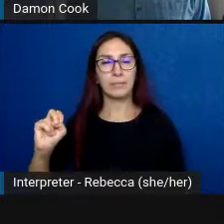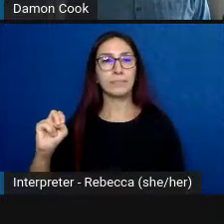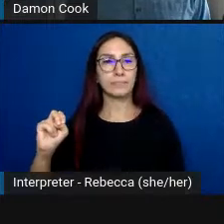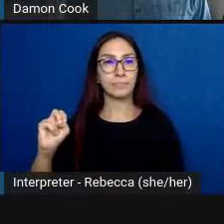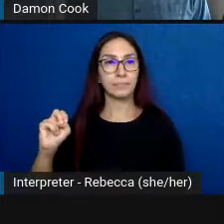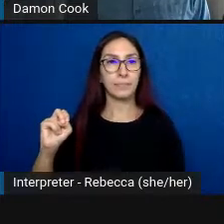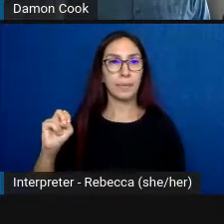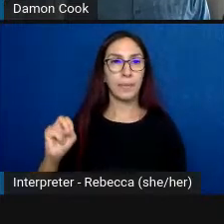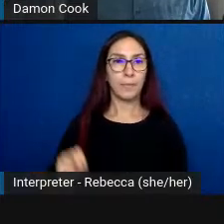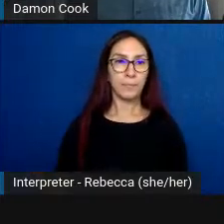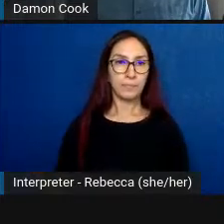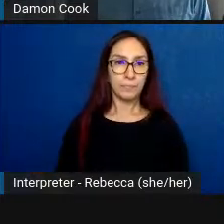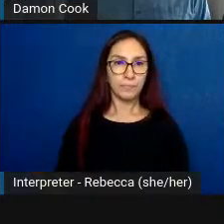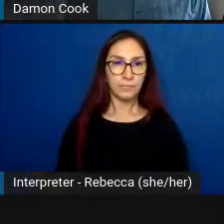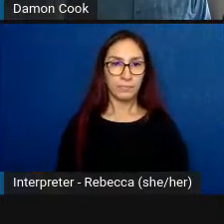class but you still have to incorporate the CSS